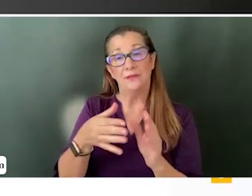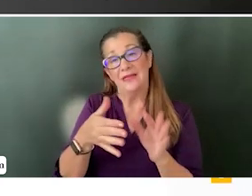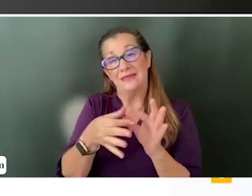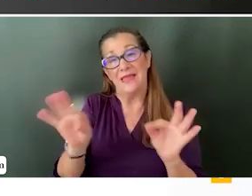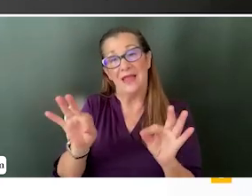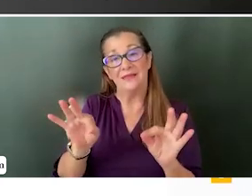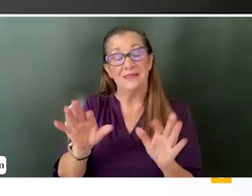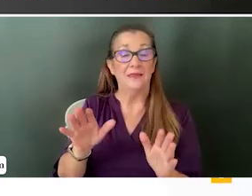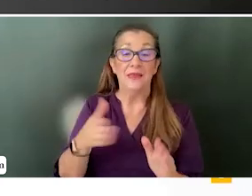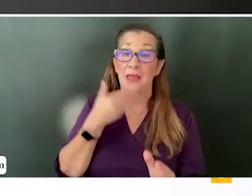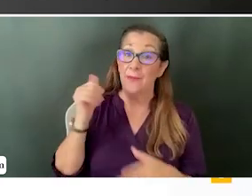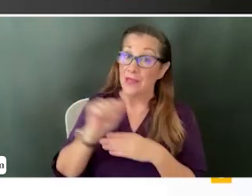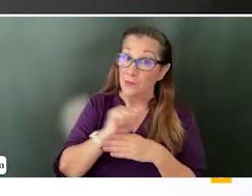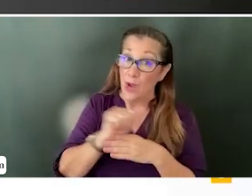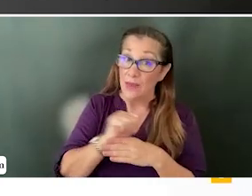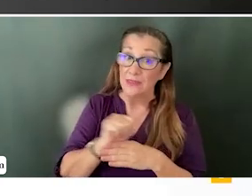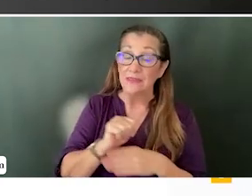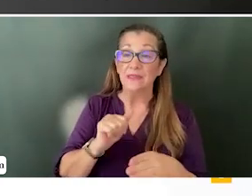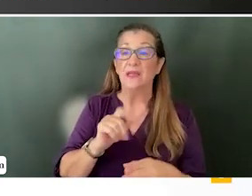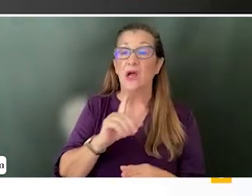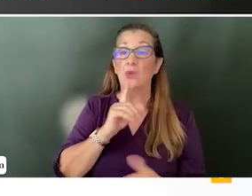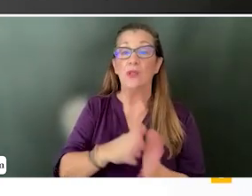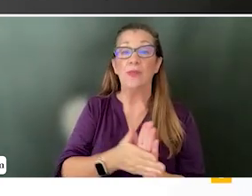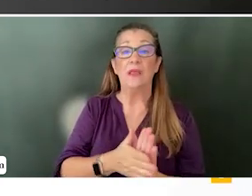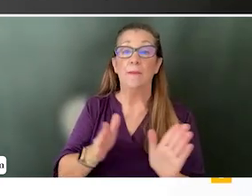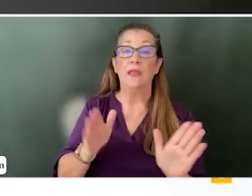The best practices of it are really becoming challenging.